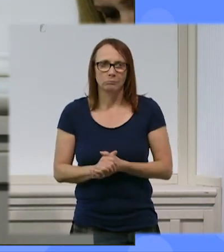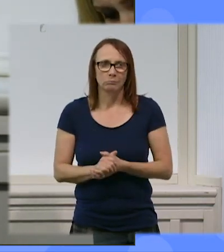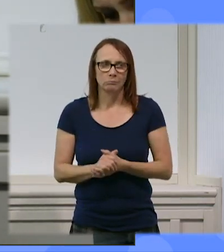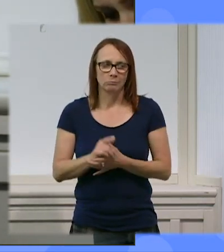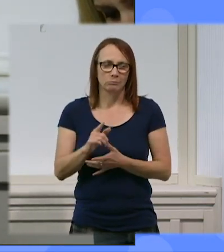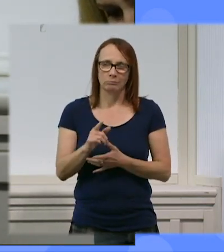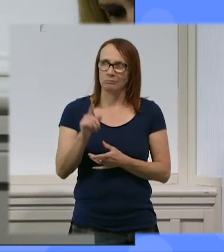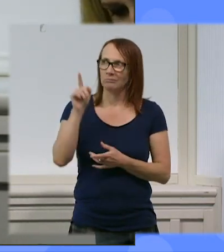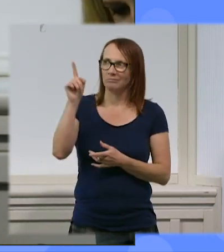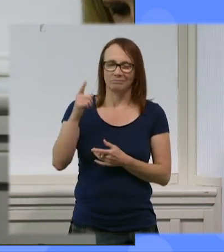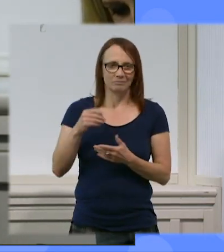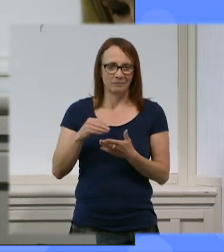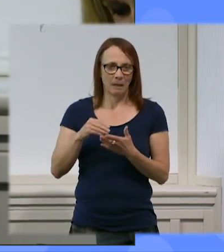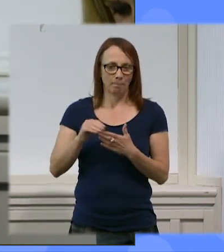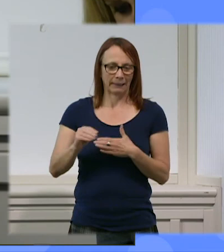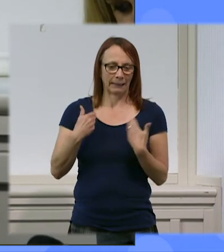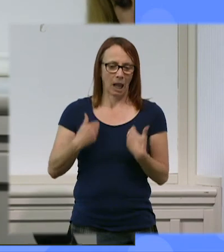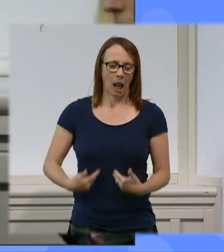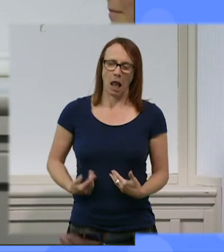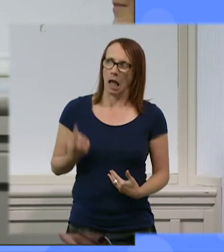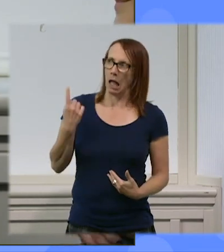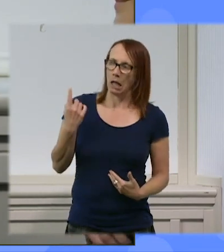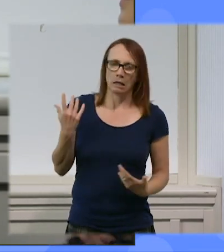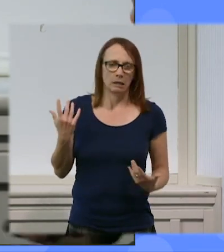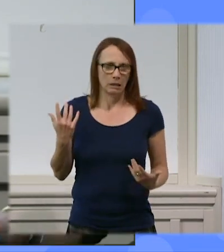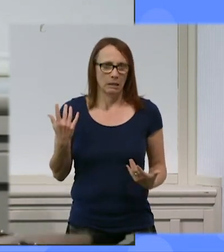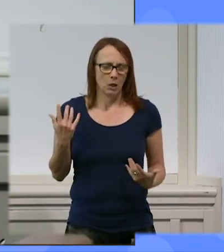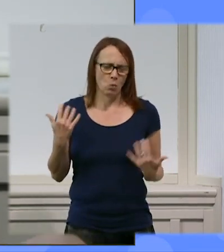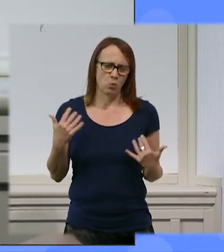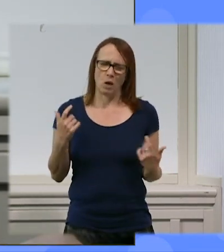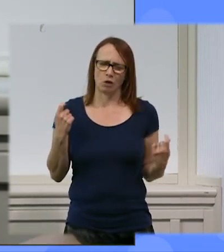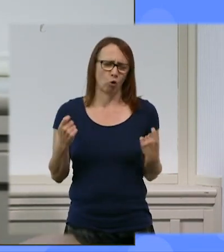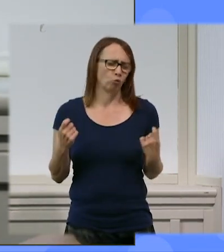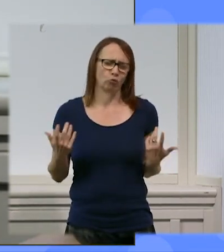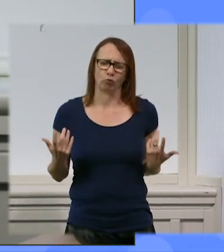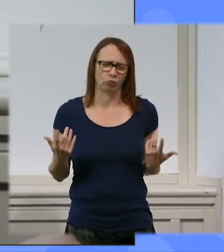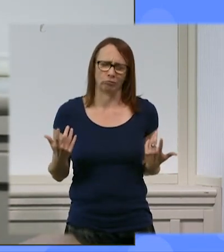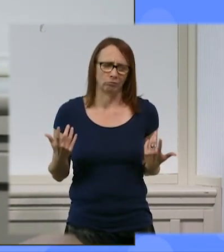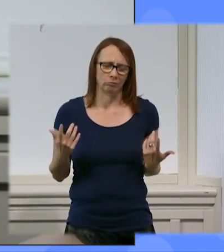elimination has aralia has completely a control there's obviously people who